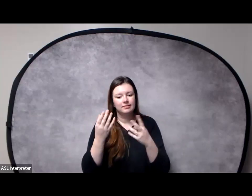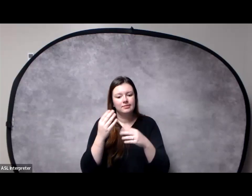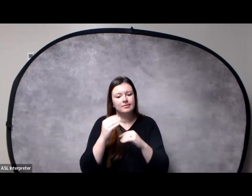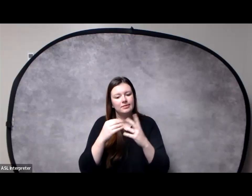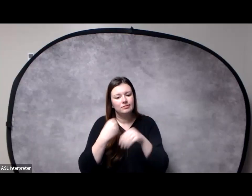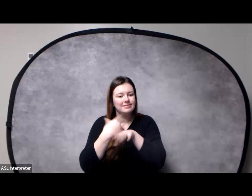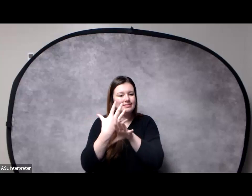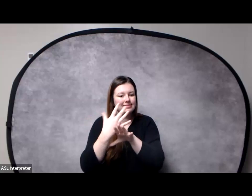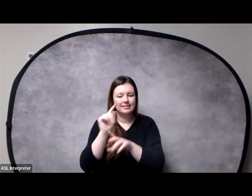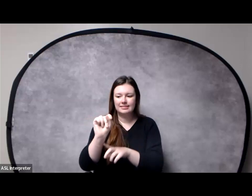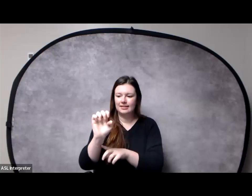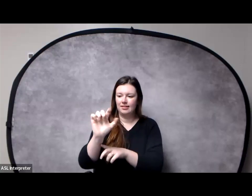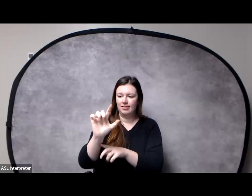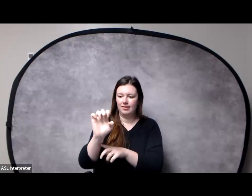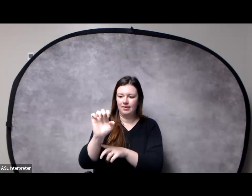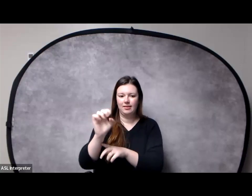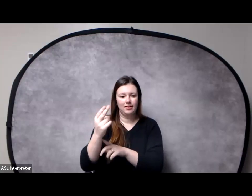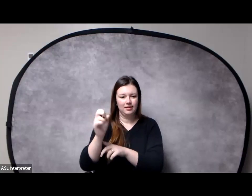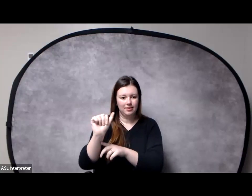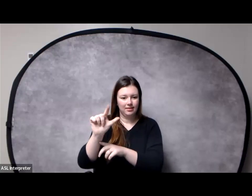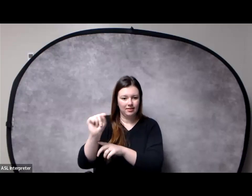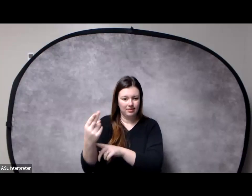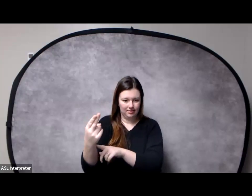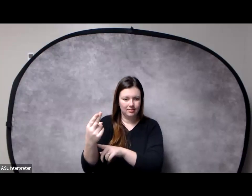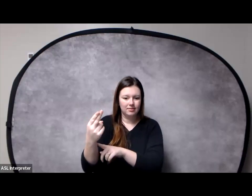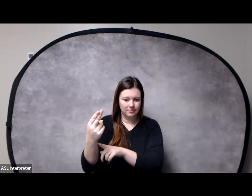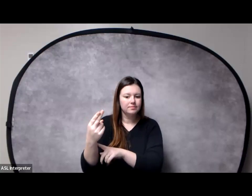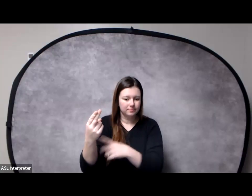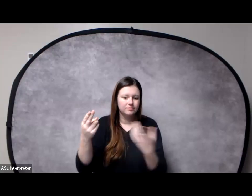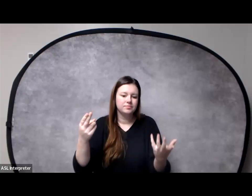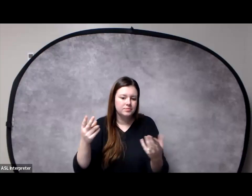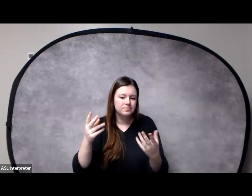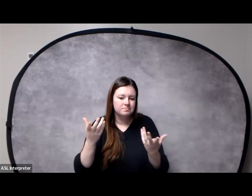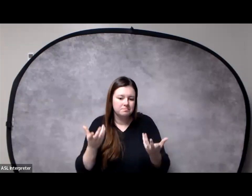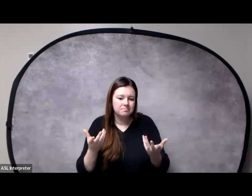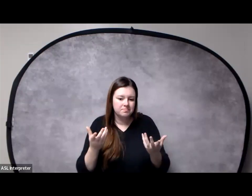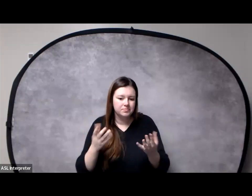your doctor over the phone. Obviously those existed before the COVID-19 pandemic.